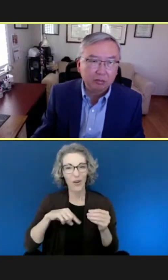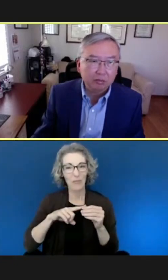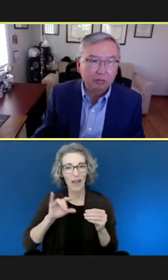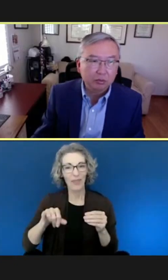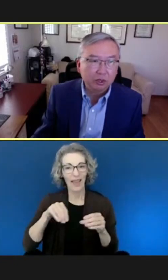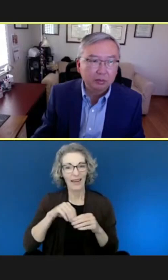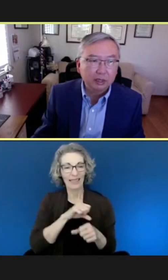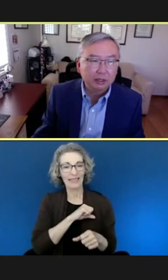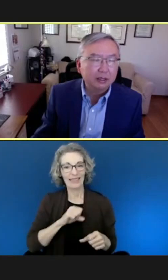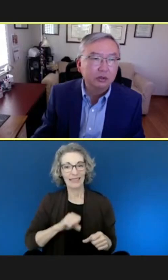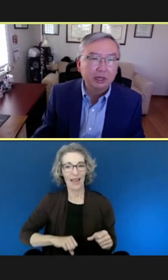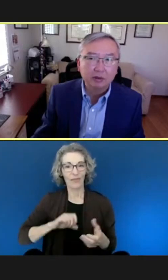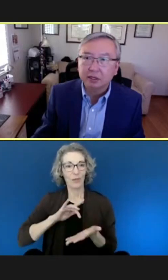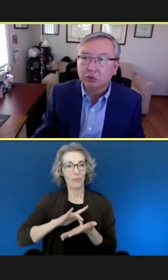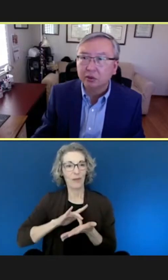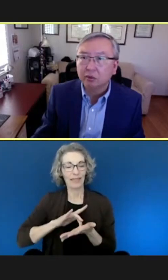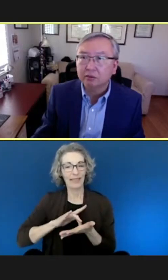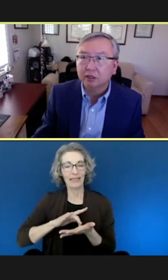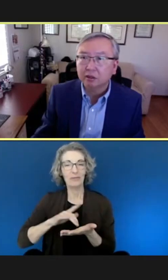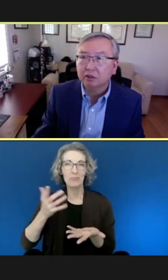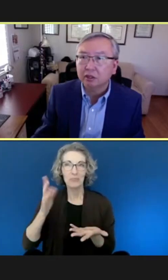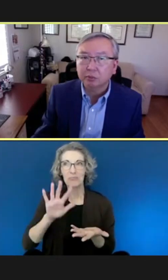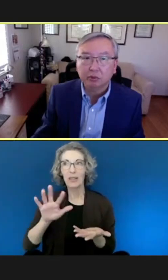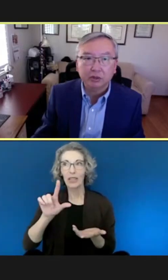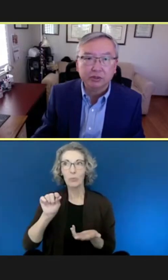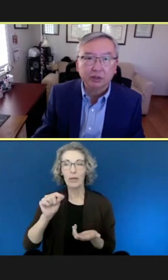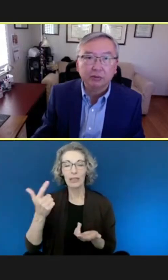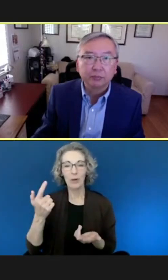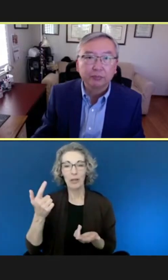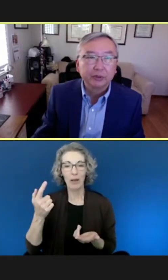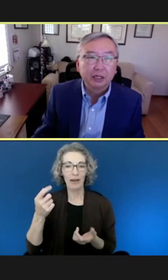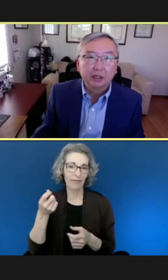probably in 2021, a couple of years ago.